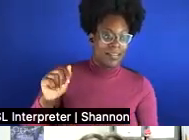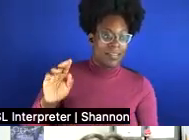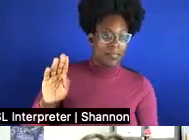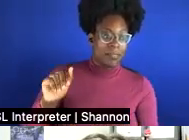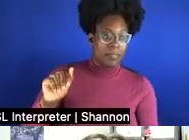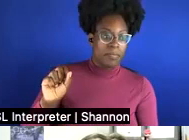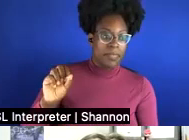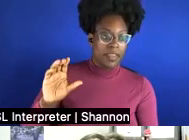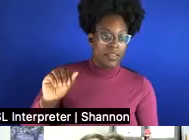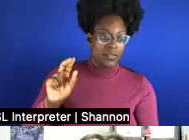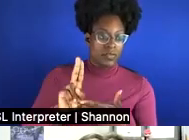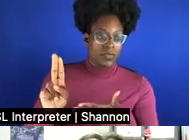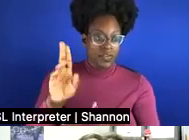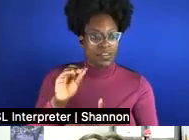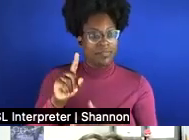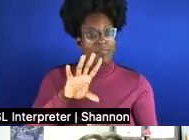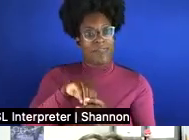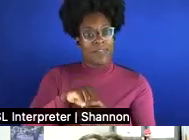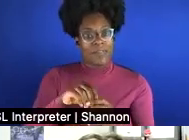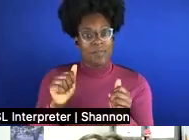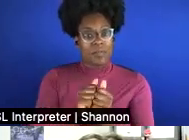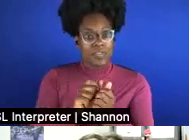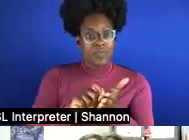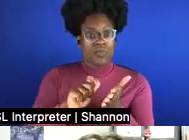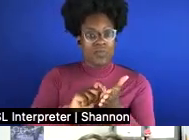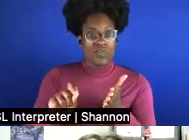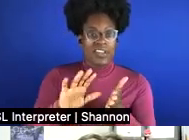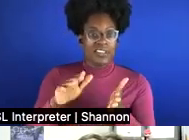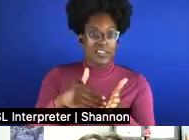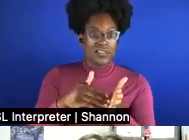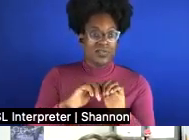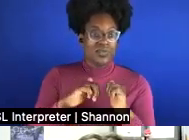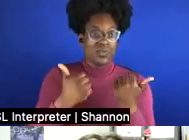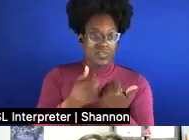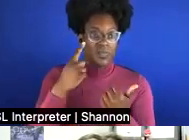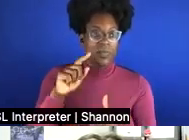Centres Association. Sarah-Jean, go ahead and get started. [Sarah-Jean, presenter] Thanks,